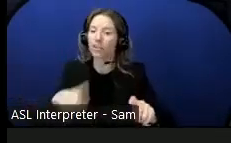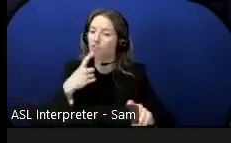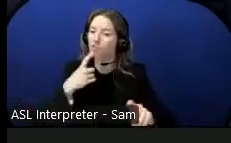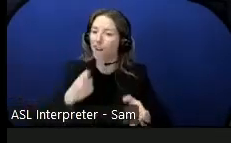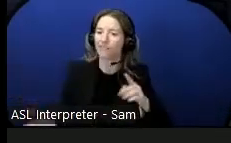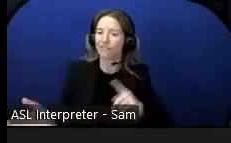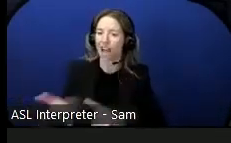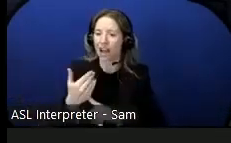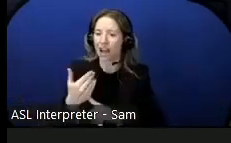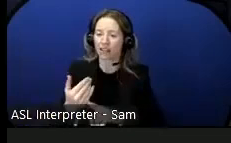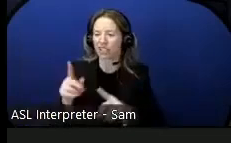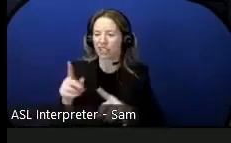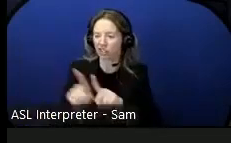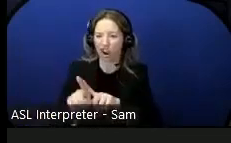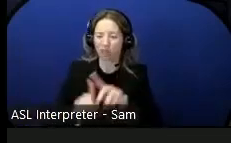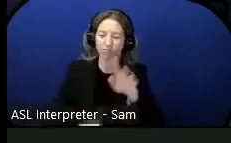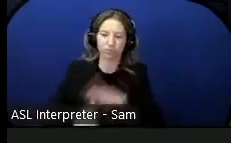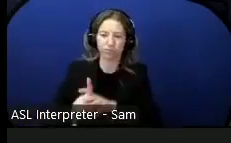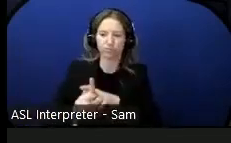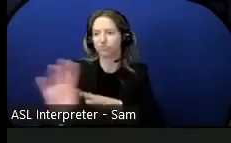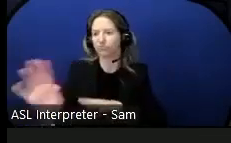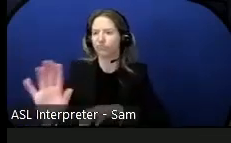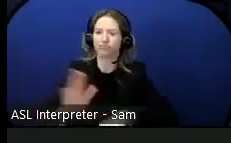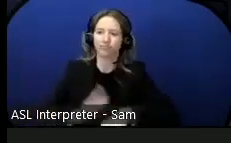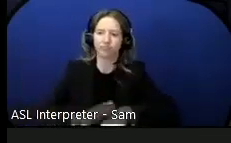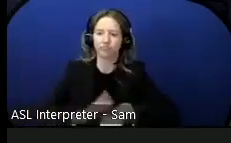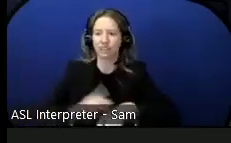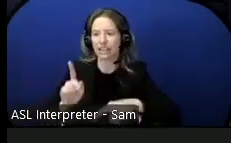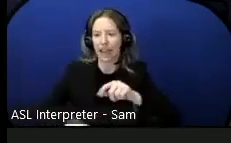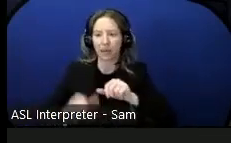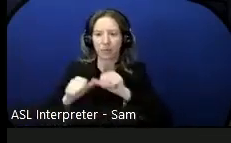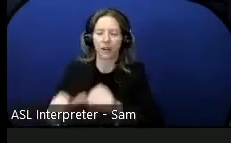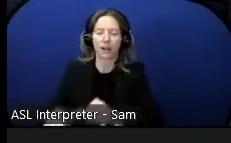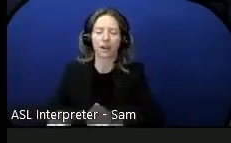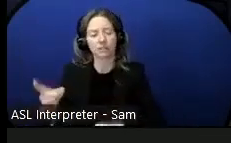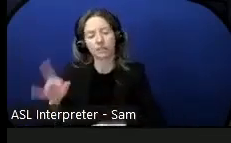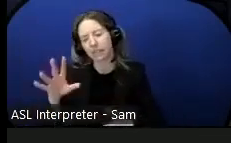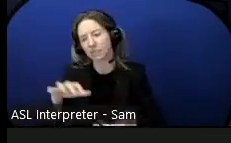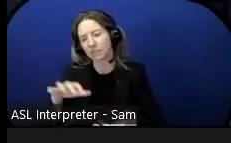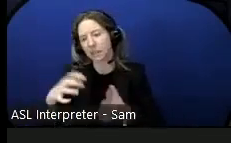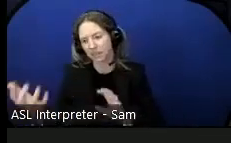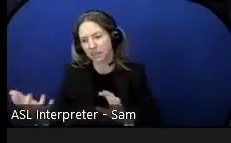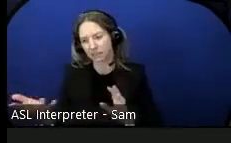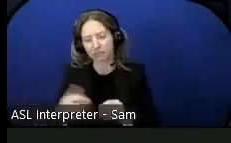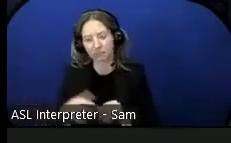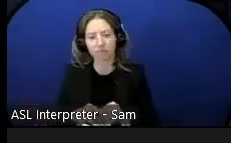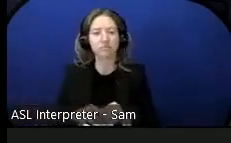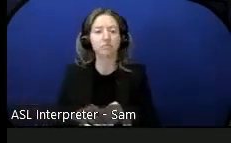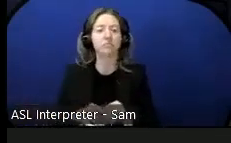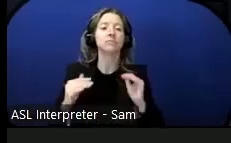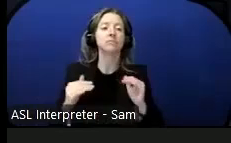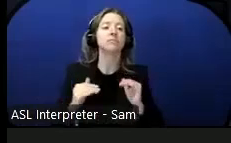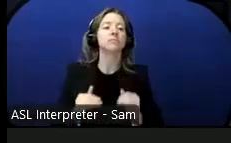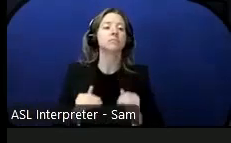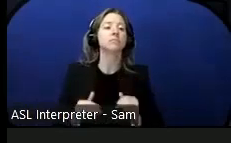So labels, we want to make sure that they're also programmatic. We want to use the four attribute. Four equals ID of the form field.